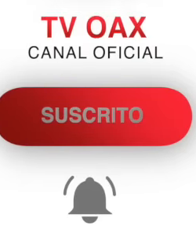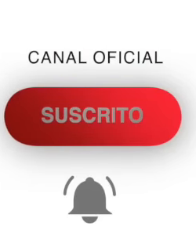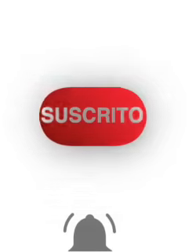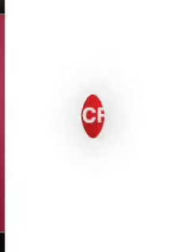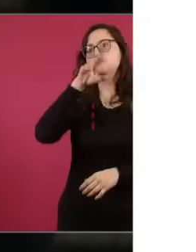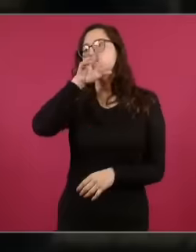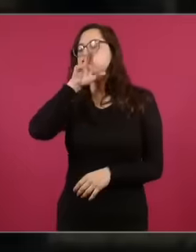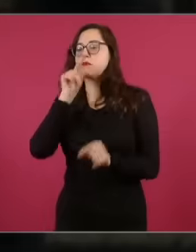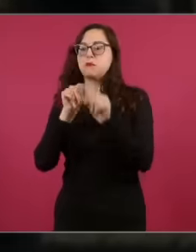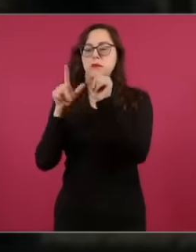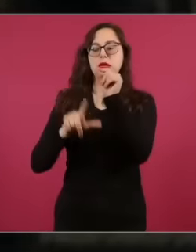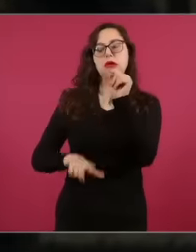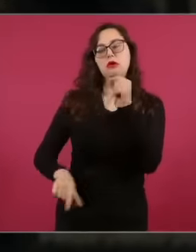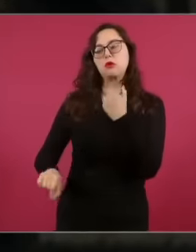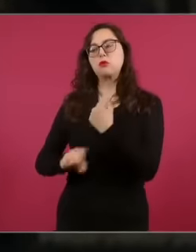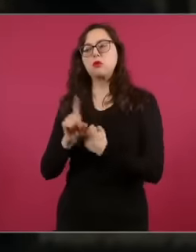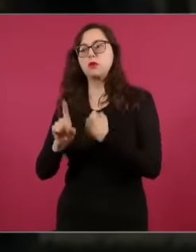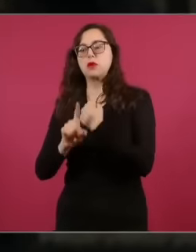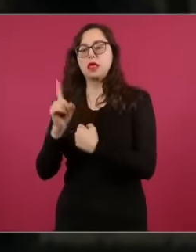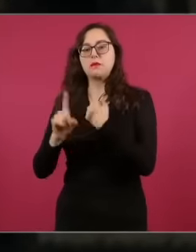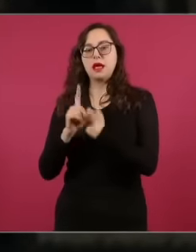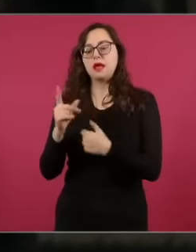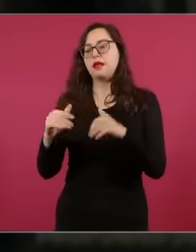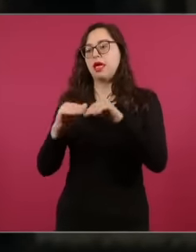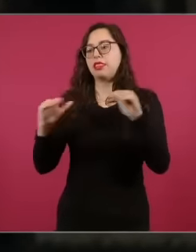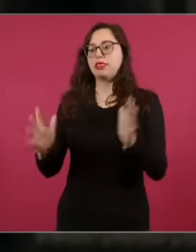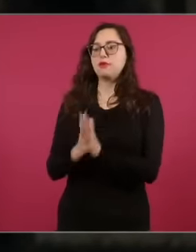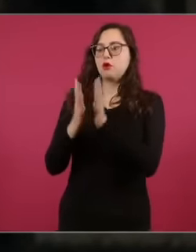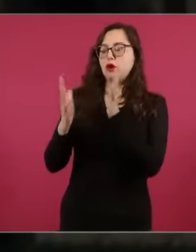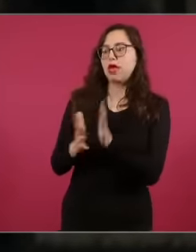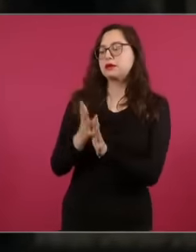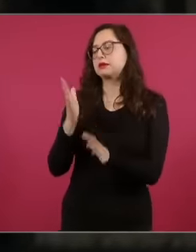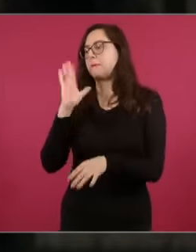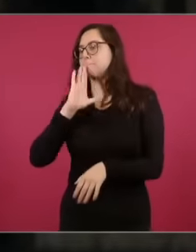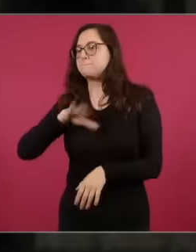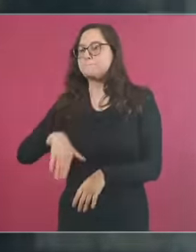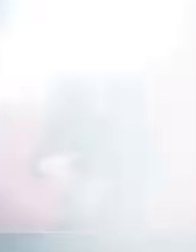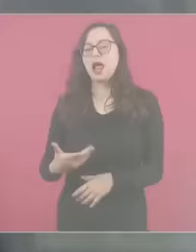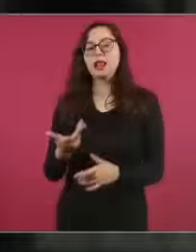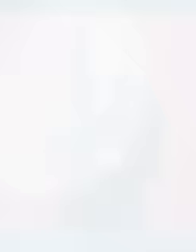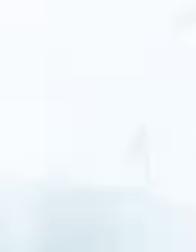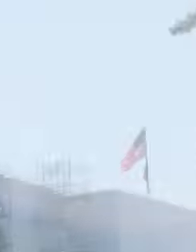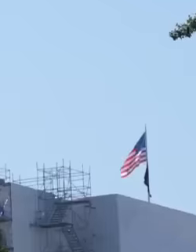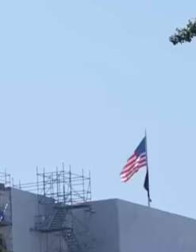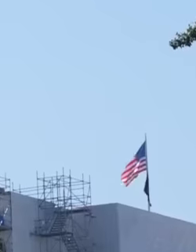Mexican democracy would be put at risk and he also said, among other things, that the commercial relationship between Mexico and the United States would be put at risk.